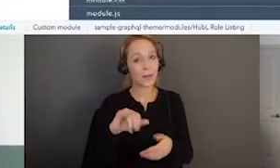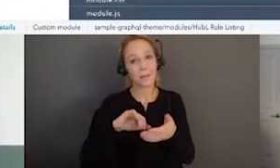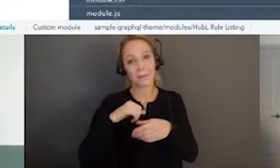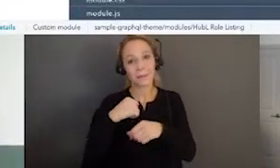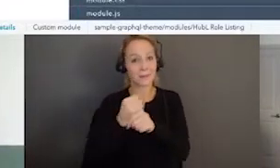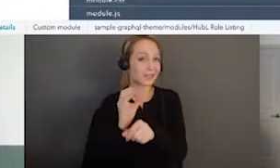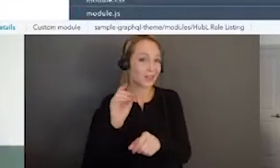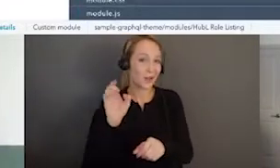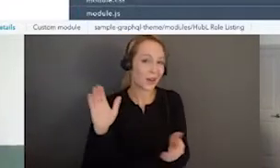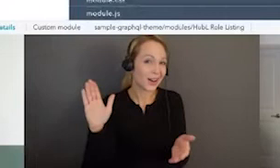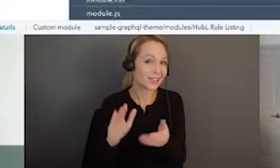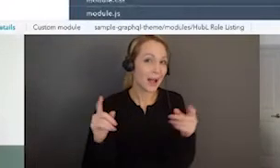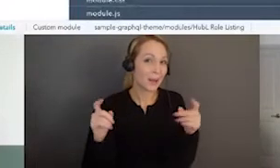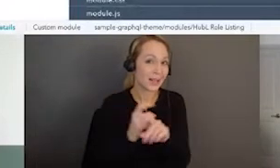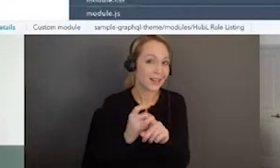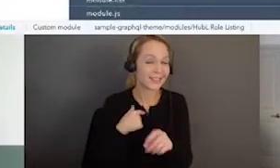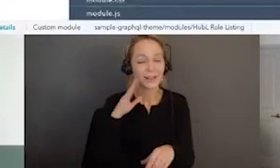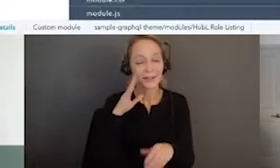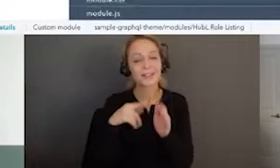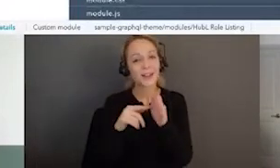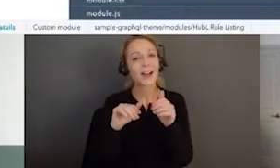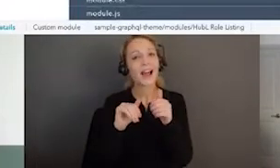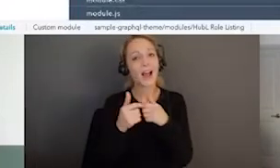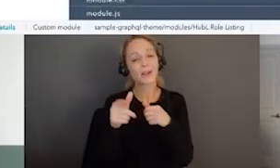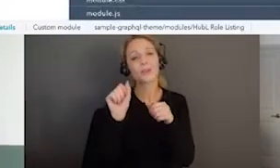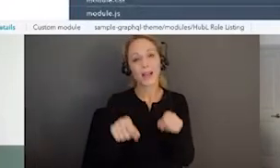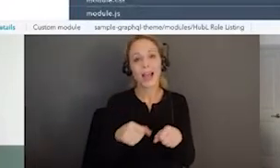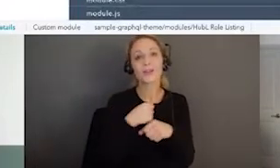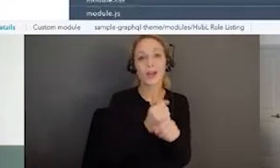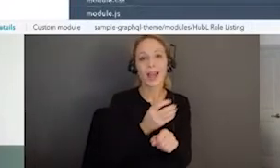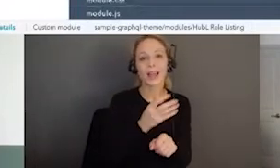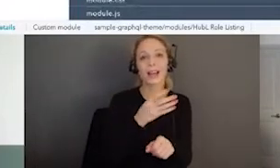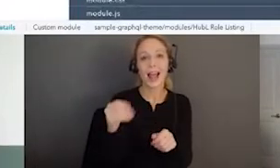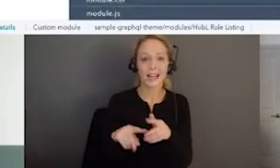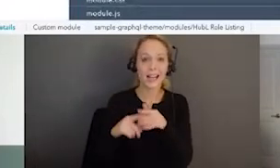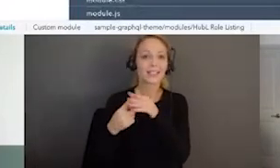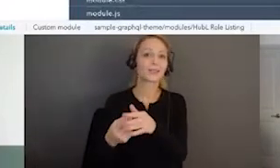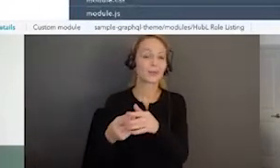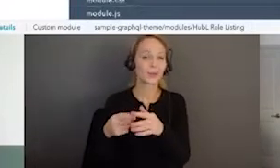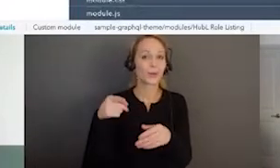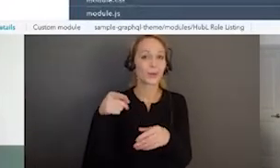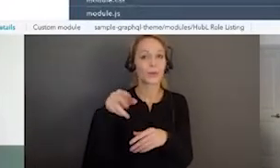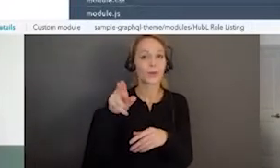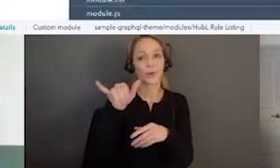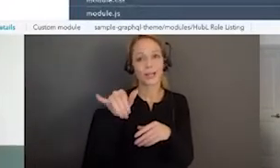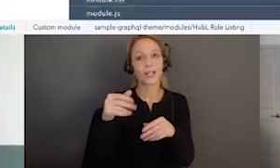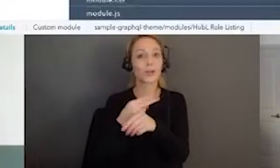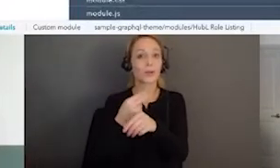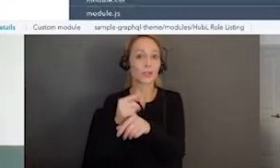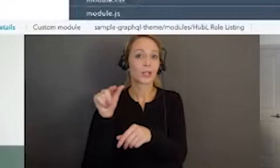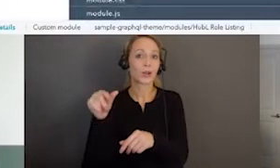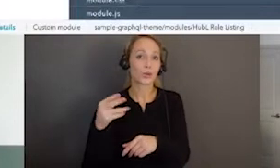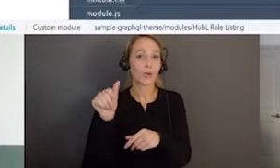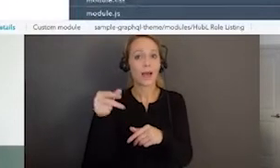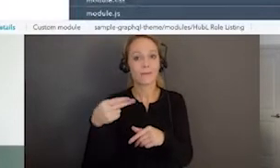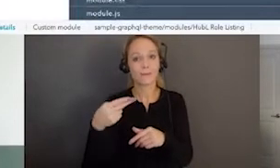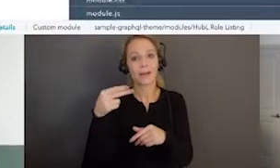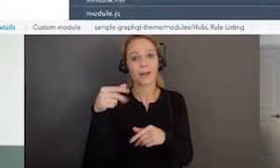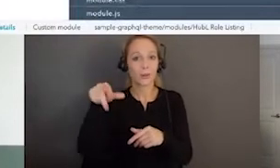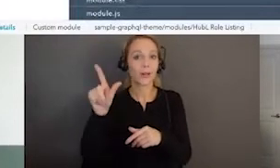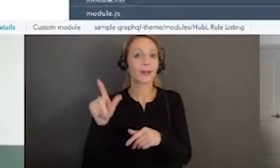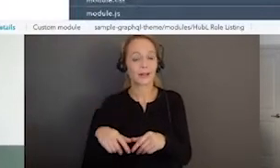LET ME SHOW YOU HOW YOU CAN CREATE USING GraphQL.